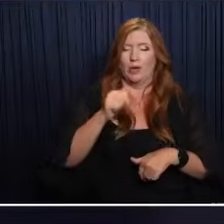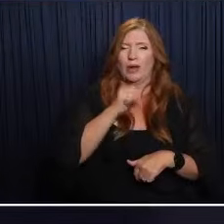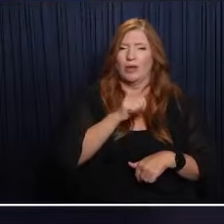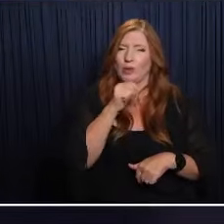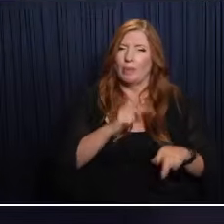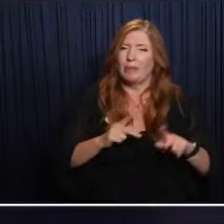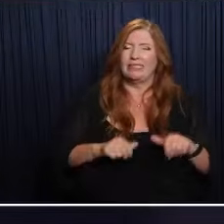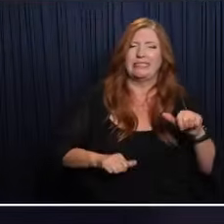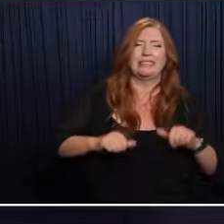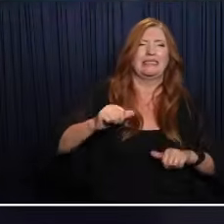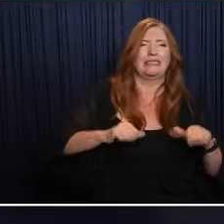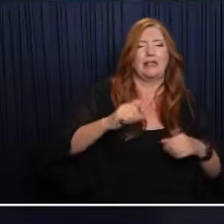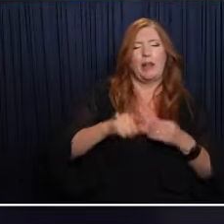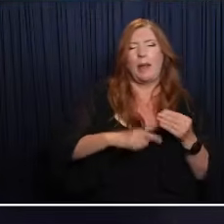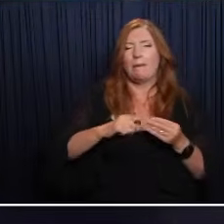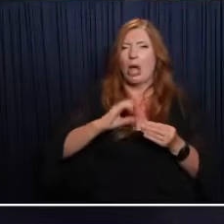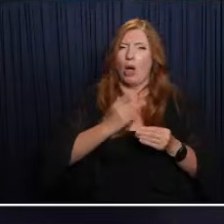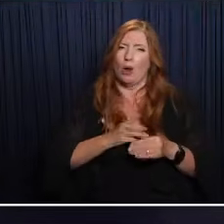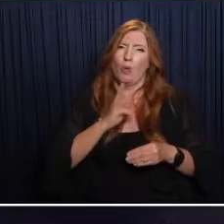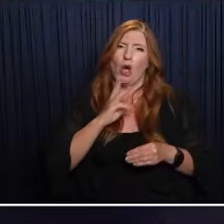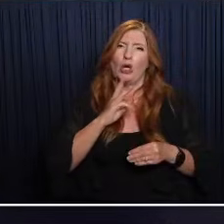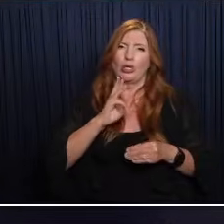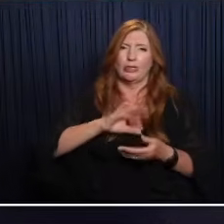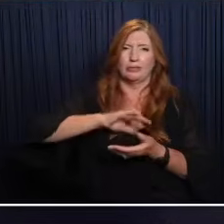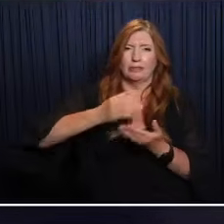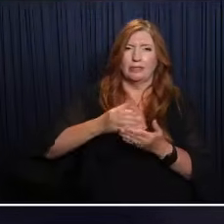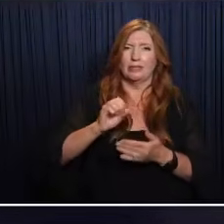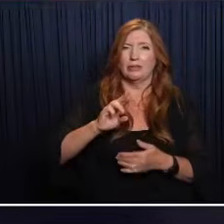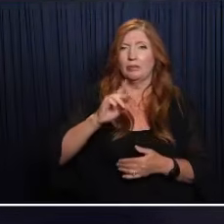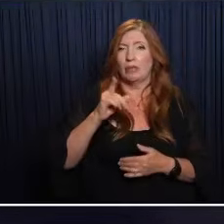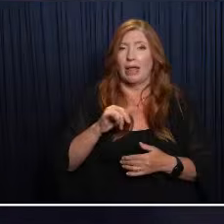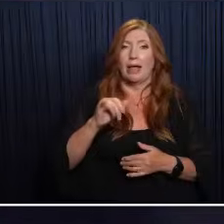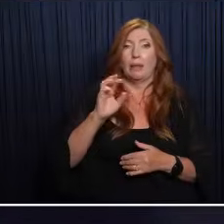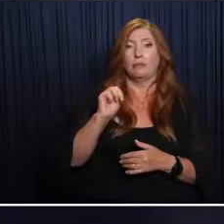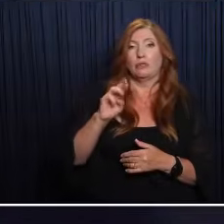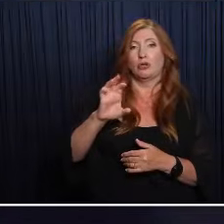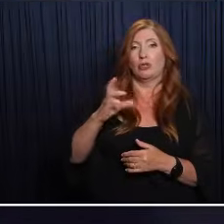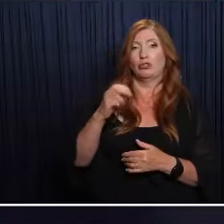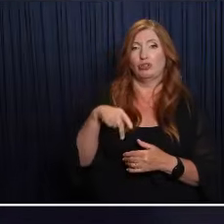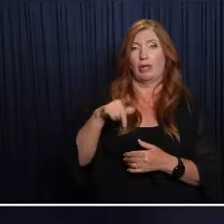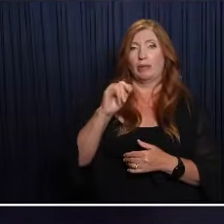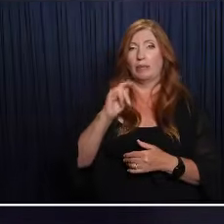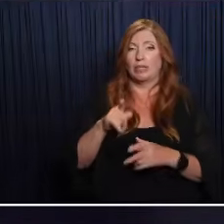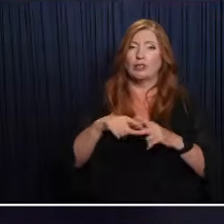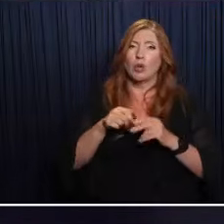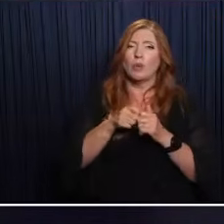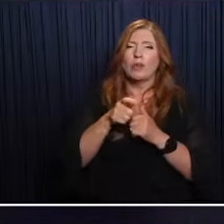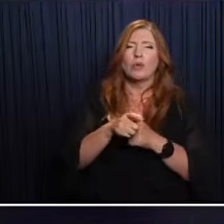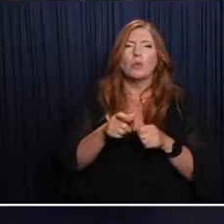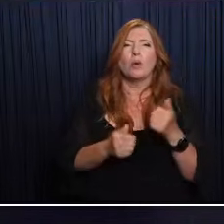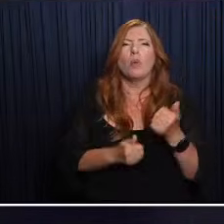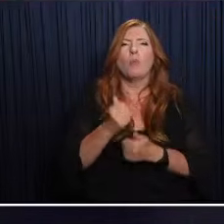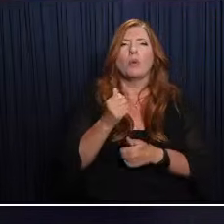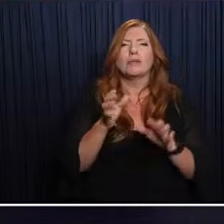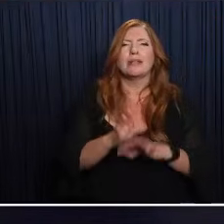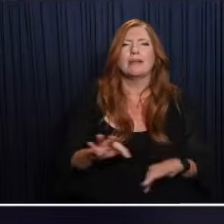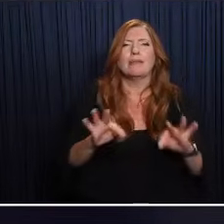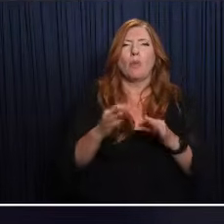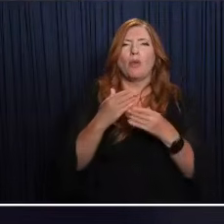AMOUNTS OF WATERS THESE CENTERS USE. IN ARIZONA THERE IS UNCERTAINTY SURROUNDING OUR WATER SUPPLY.